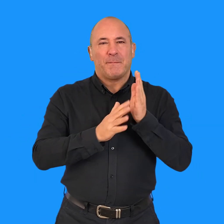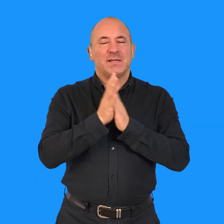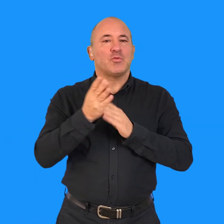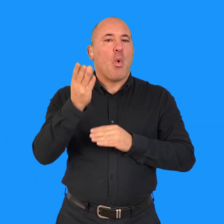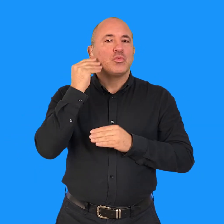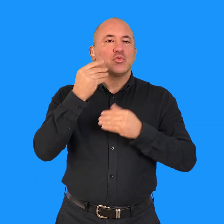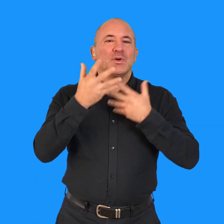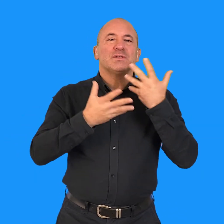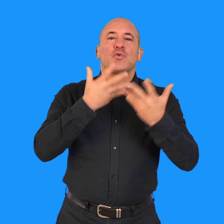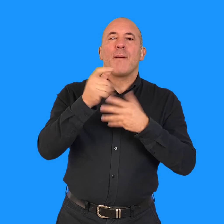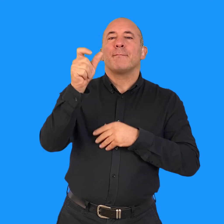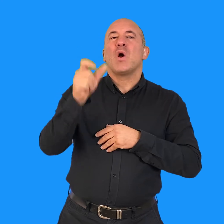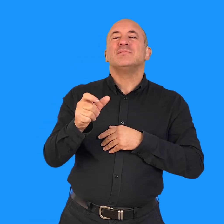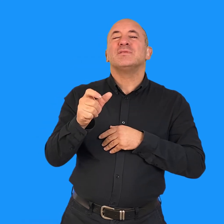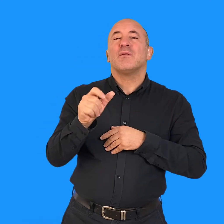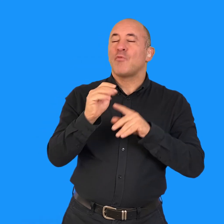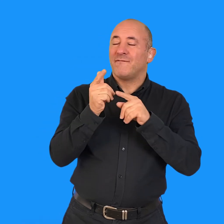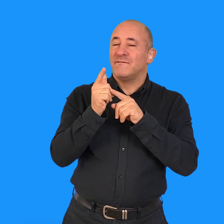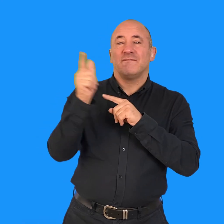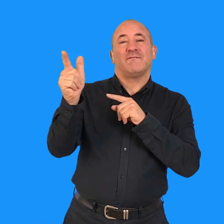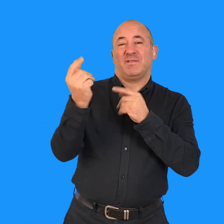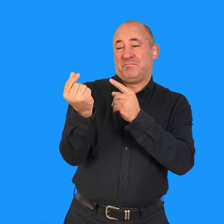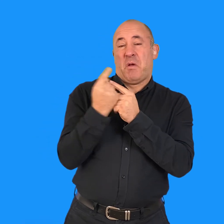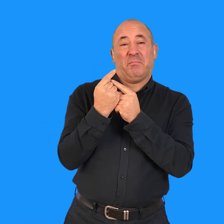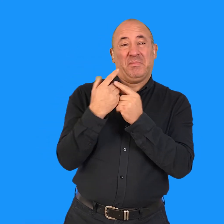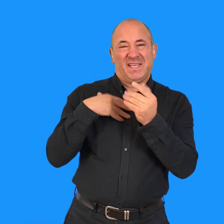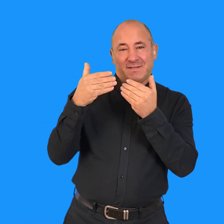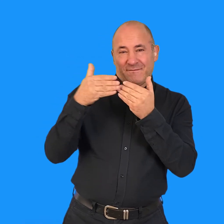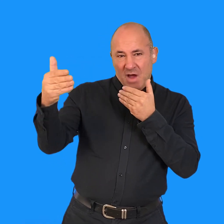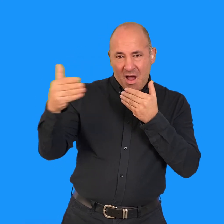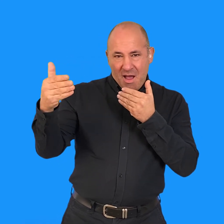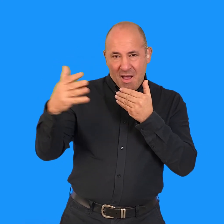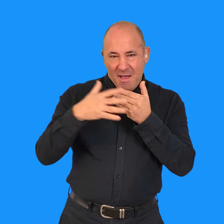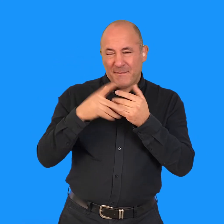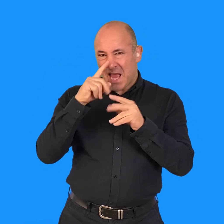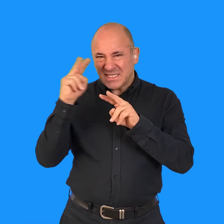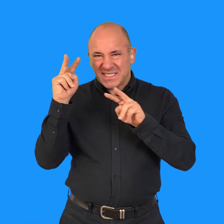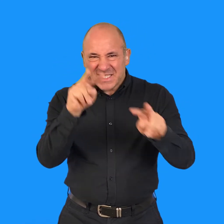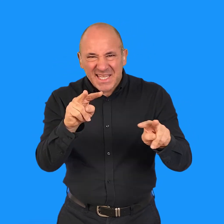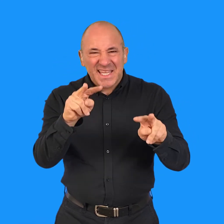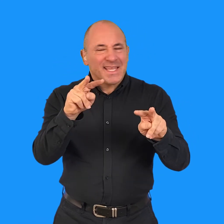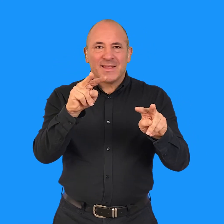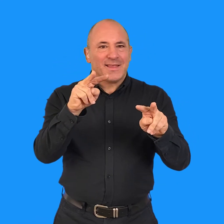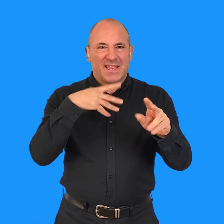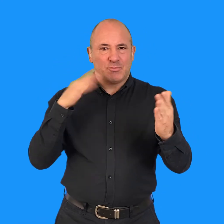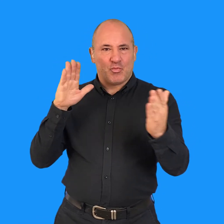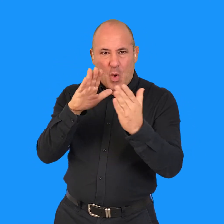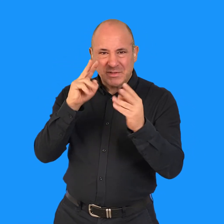was the size of the theater space, as it didn't lend itself to having the audio describer